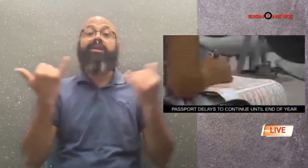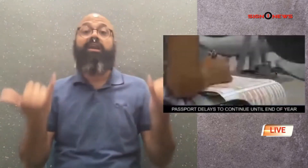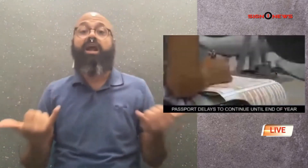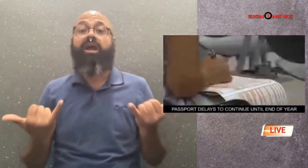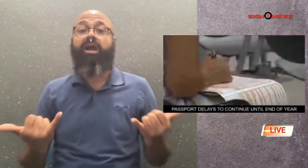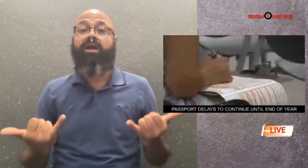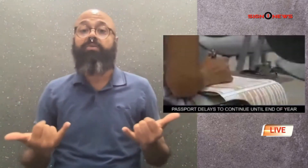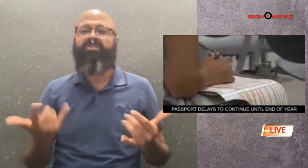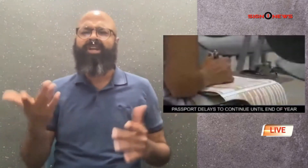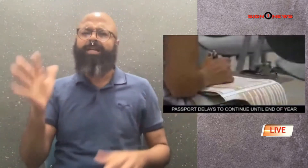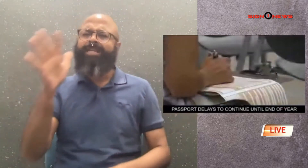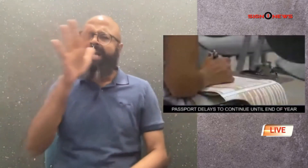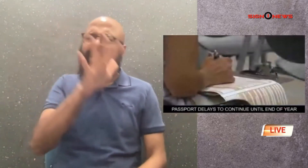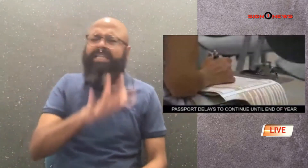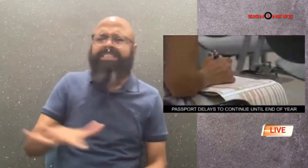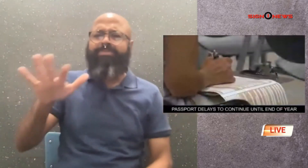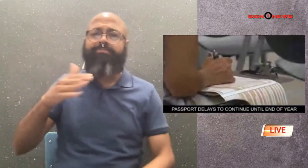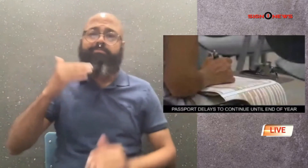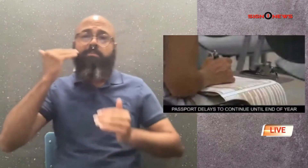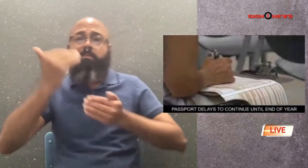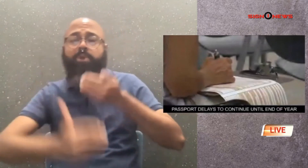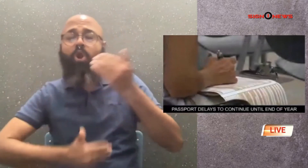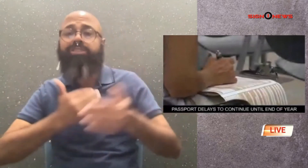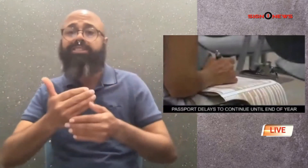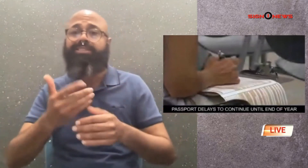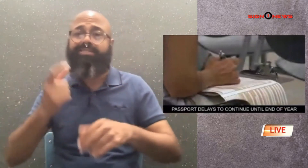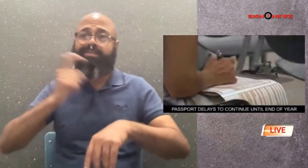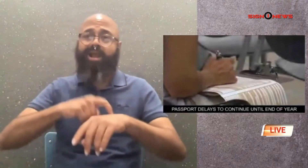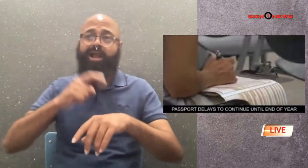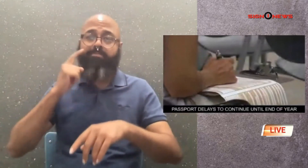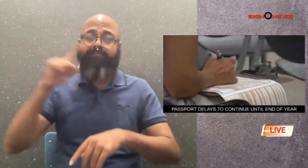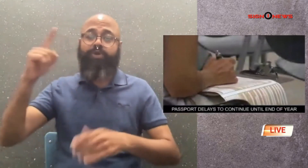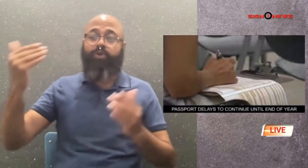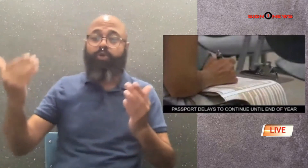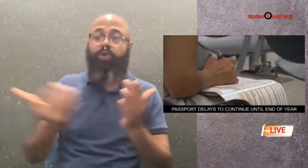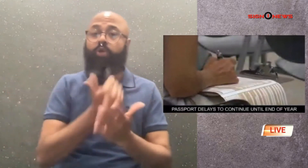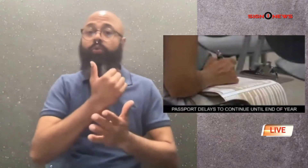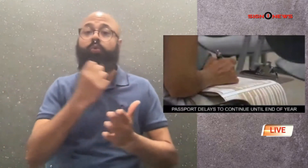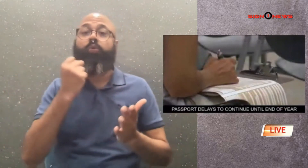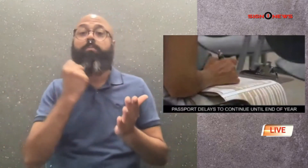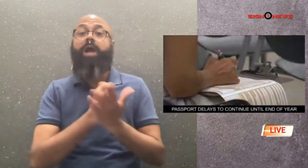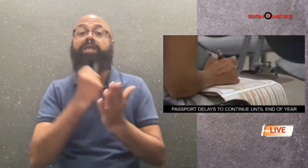Right now, the estimated processing time for a new passport is 10 to 13 weeks.